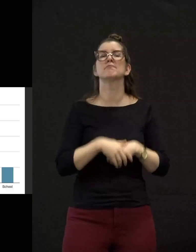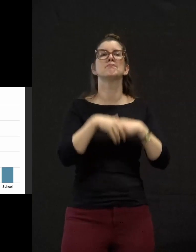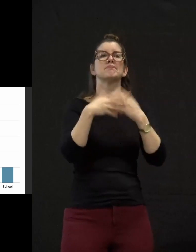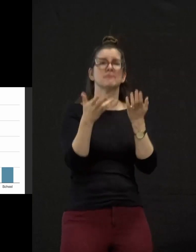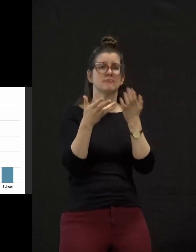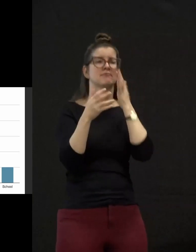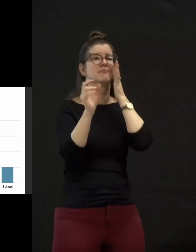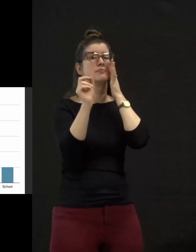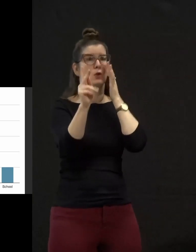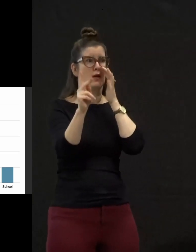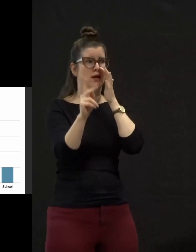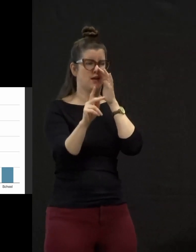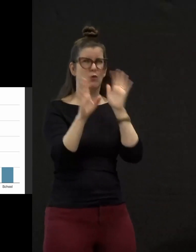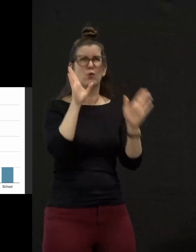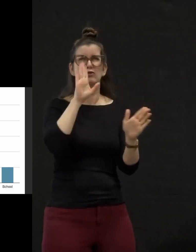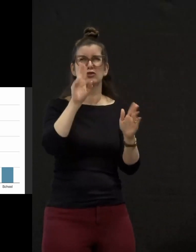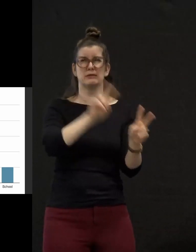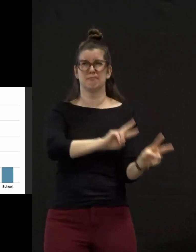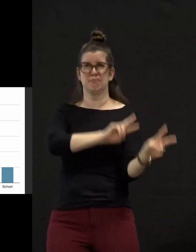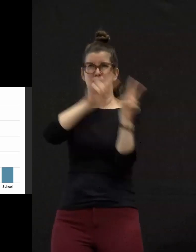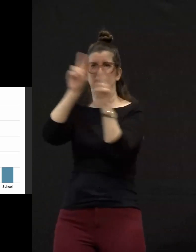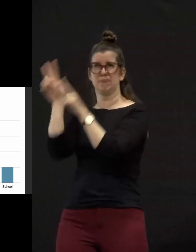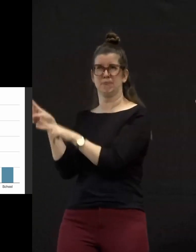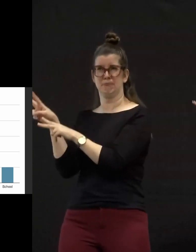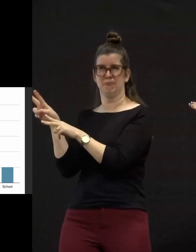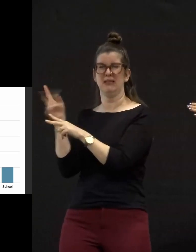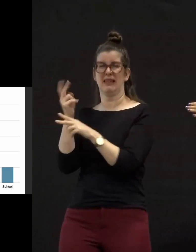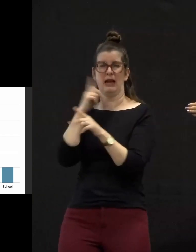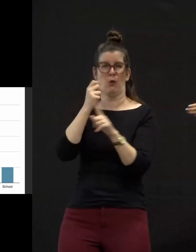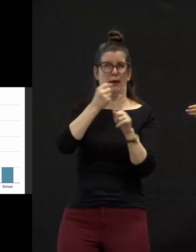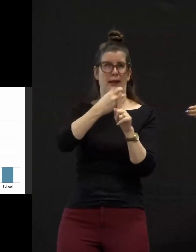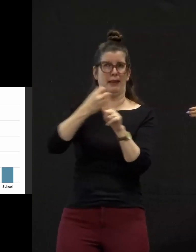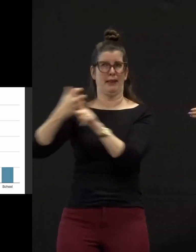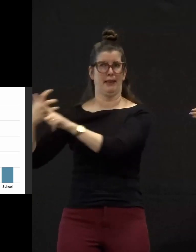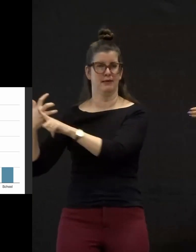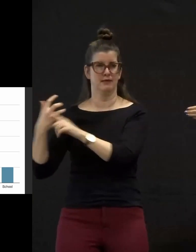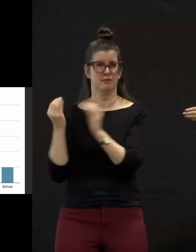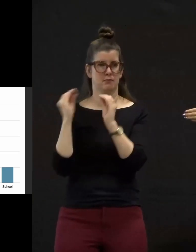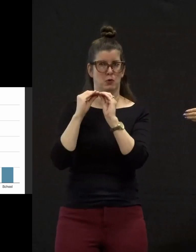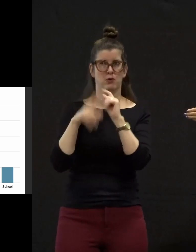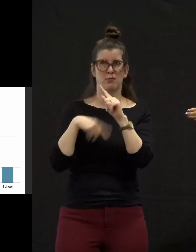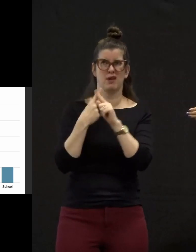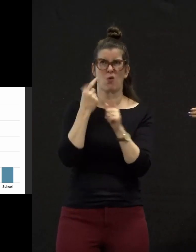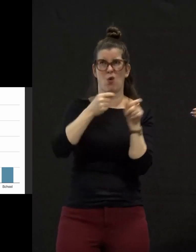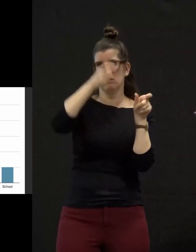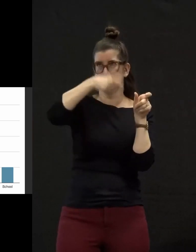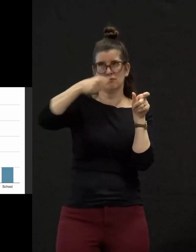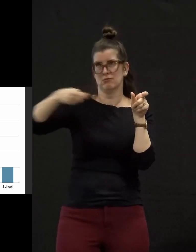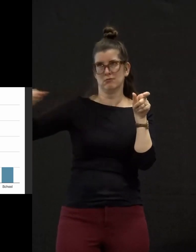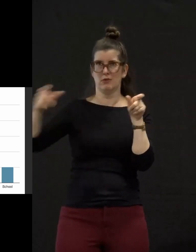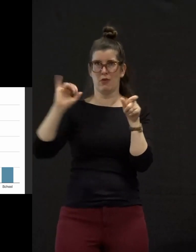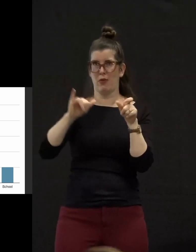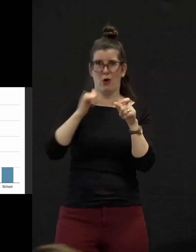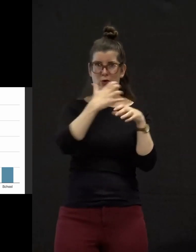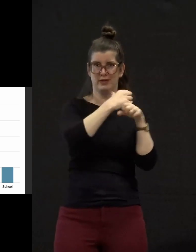Okay, we'll just take a look here and I will expand on what all of these acronyms mean,